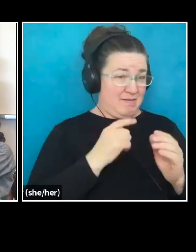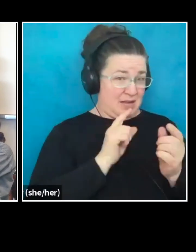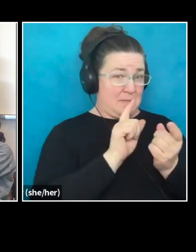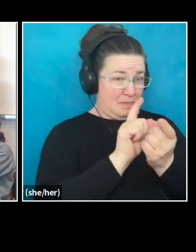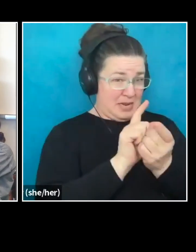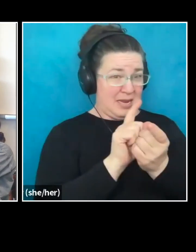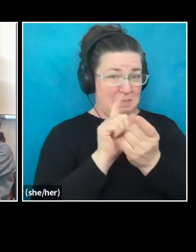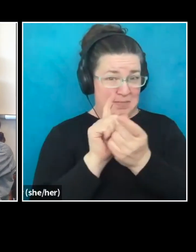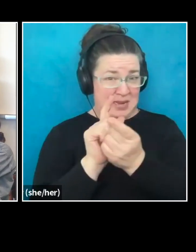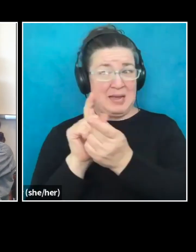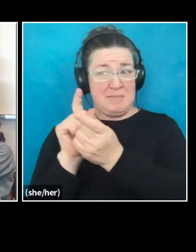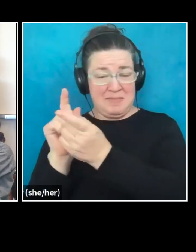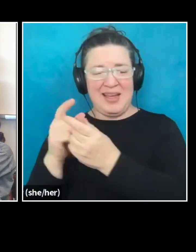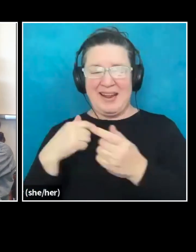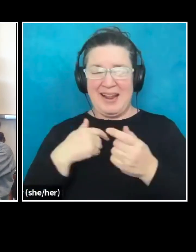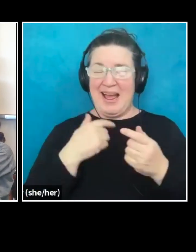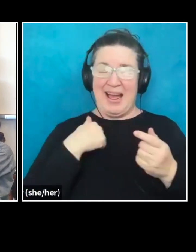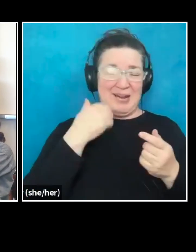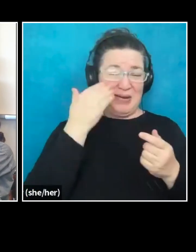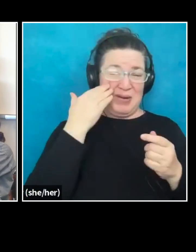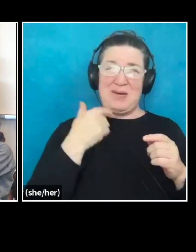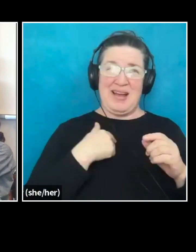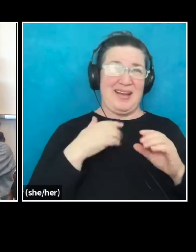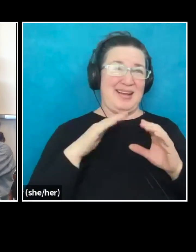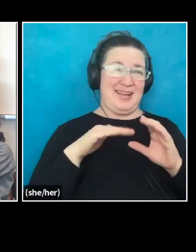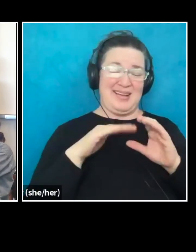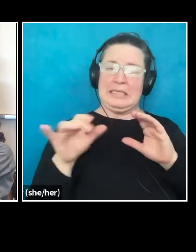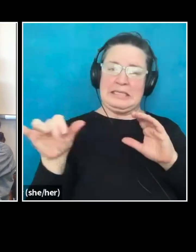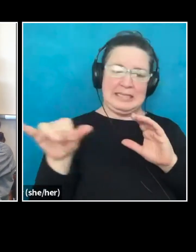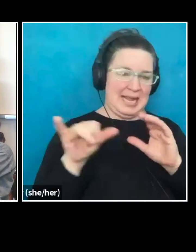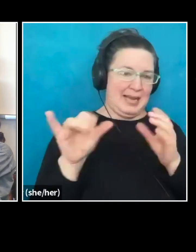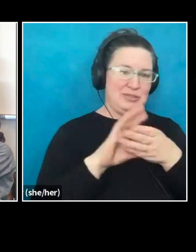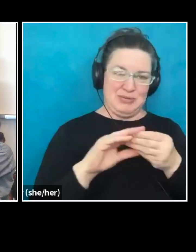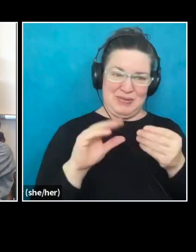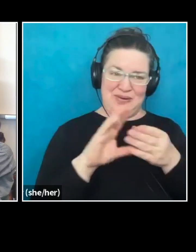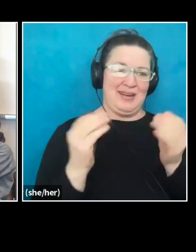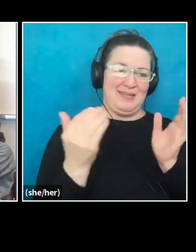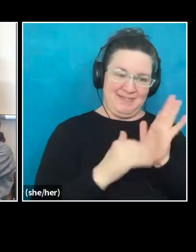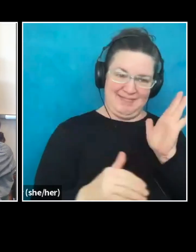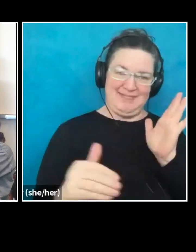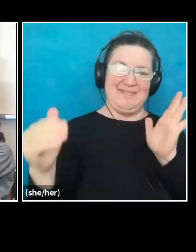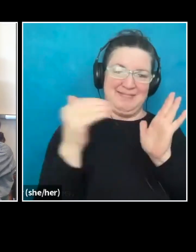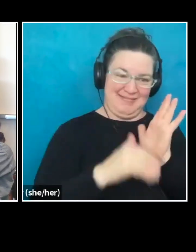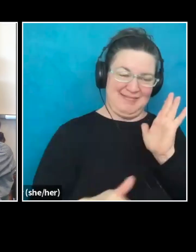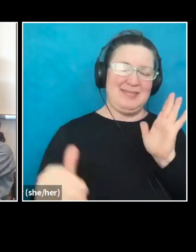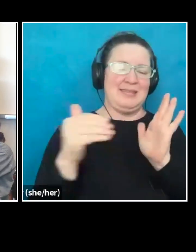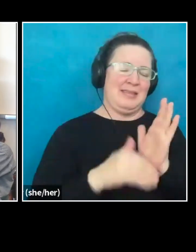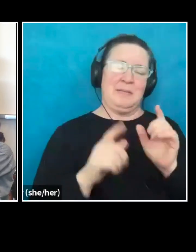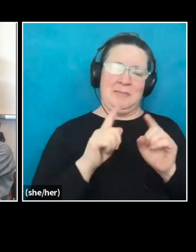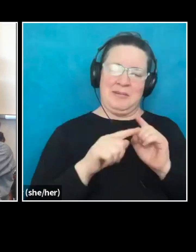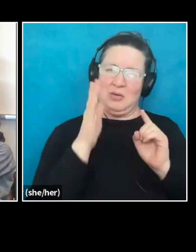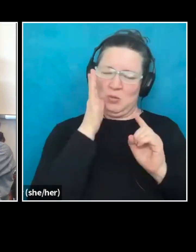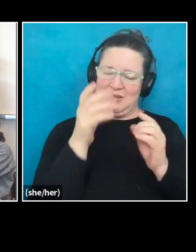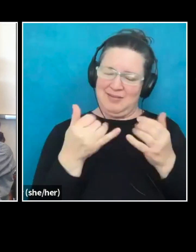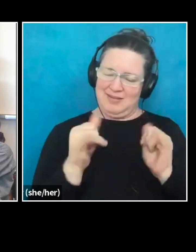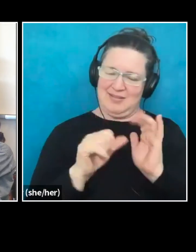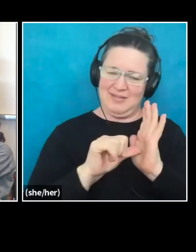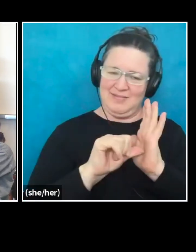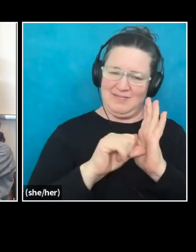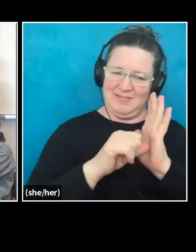but I will beat it some more. Um, I am I help coordinate people um, when they get released. Uh,